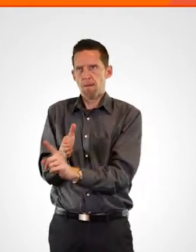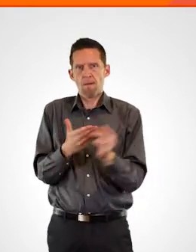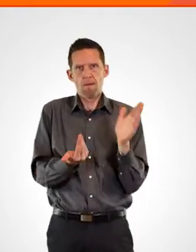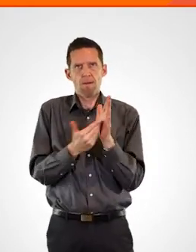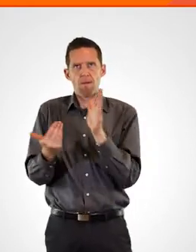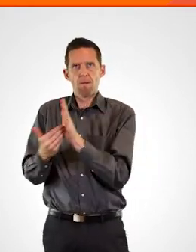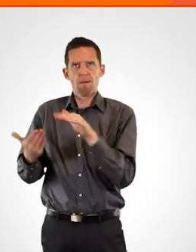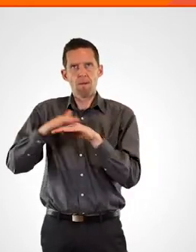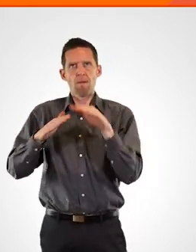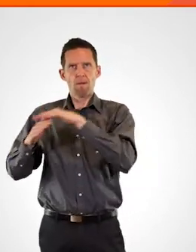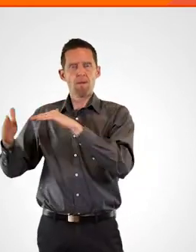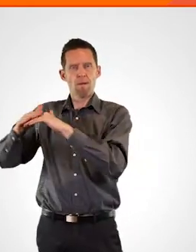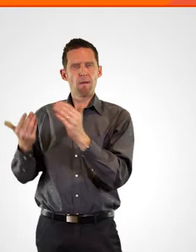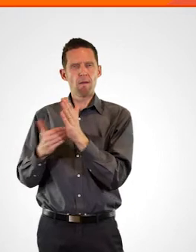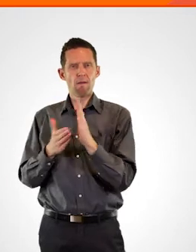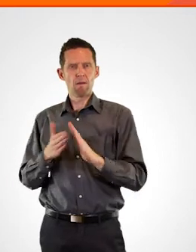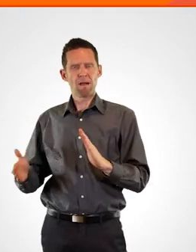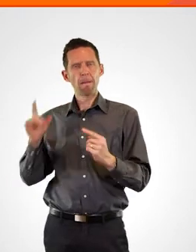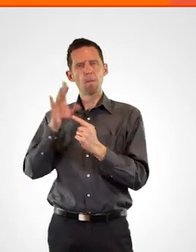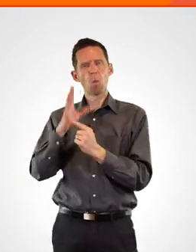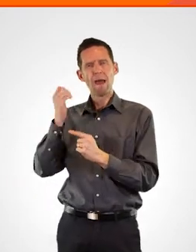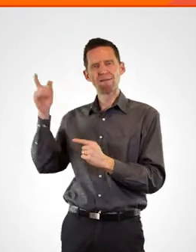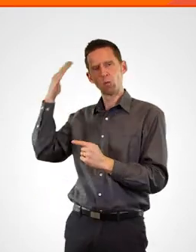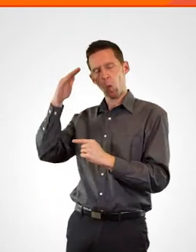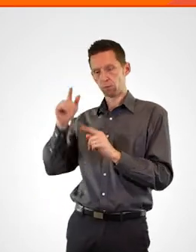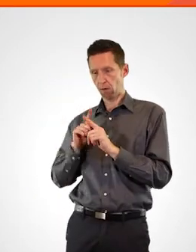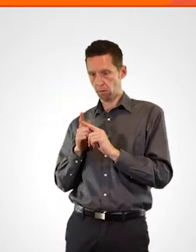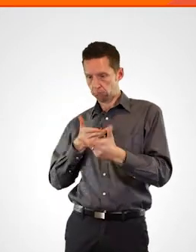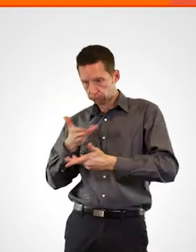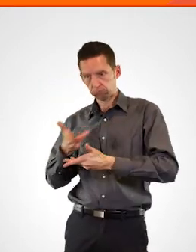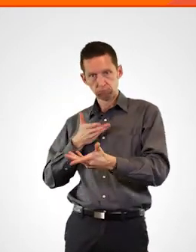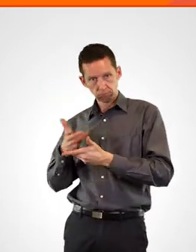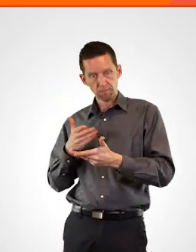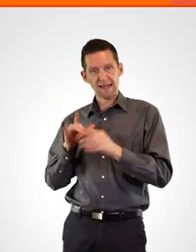Ensuring that children have adult caregivers who consistently engage in serve and return interaction